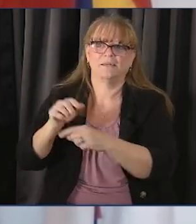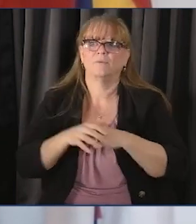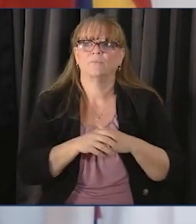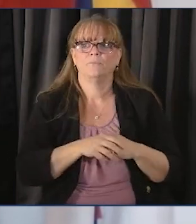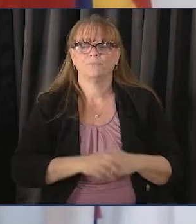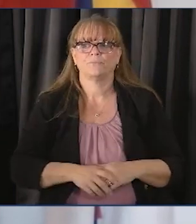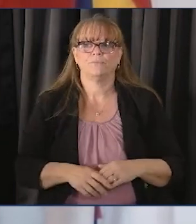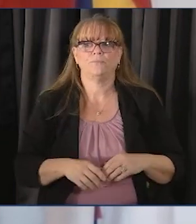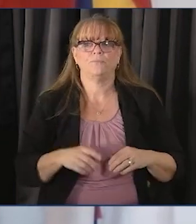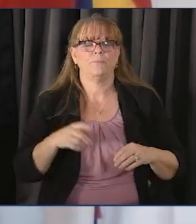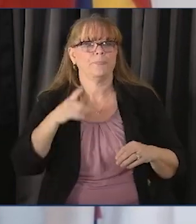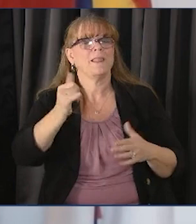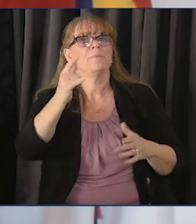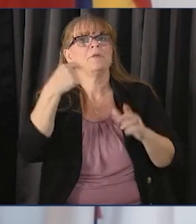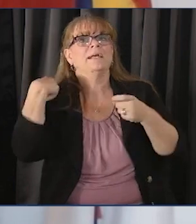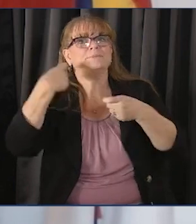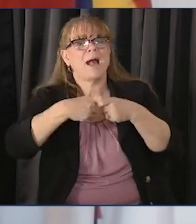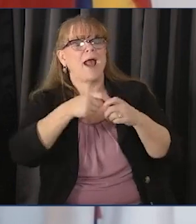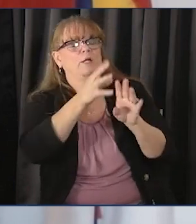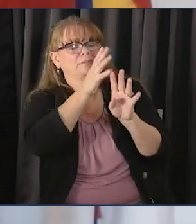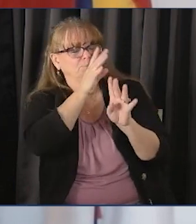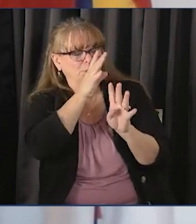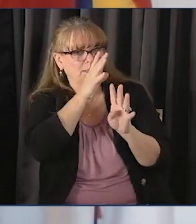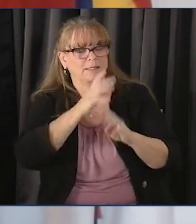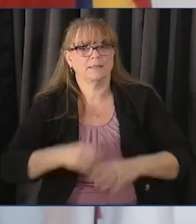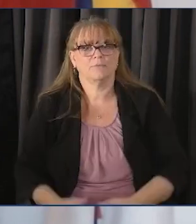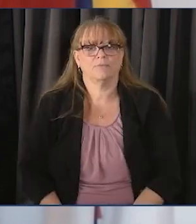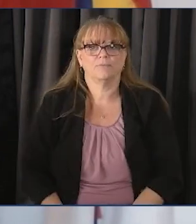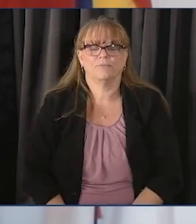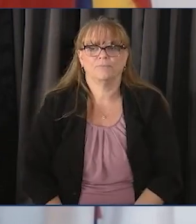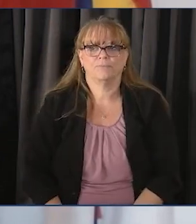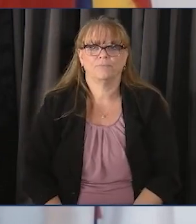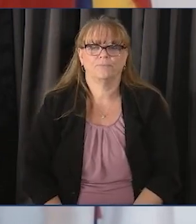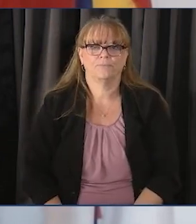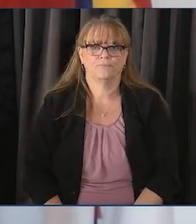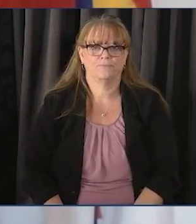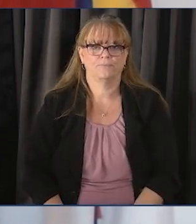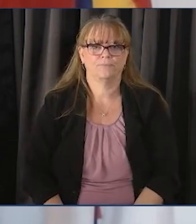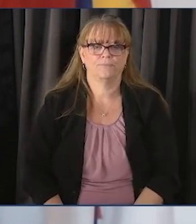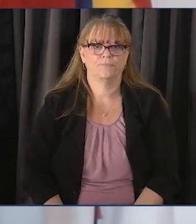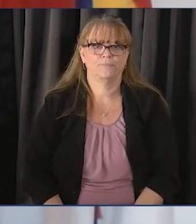fondo sobre ellos por FEMA e para que sera pd sallows, including a parallel Maria.